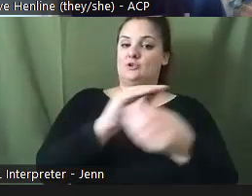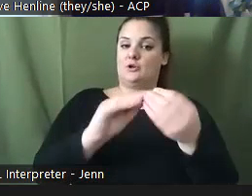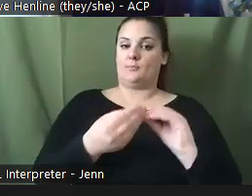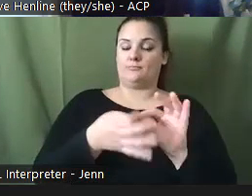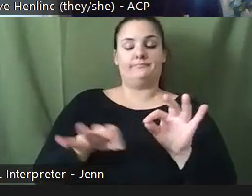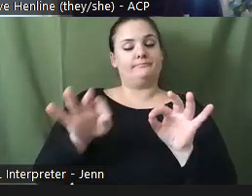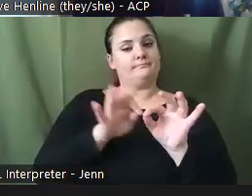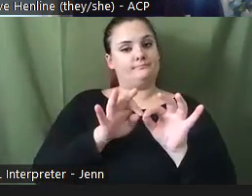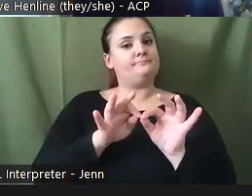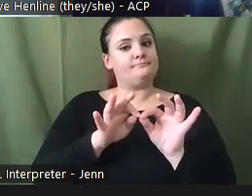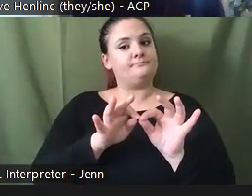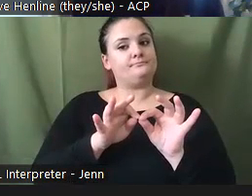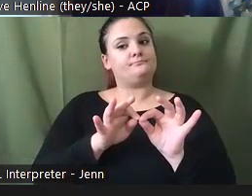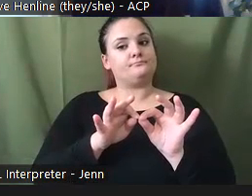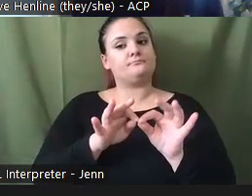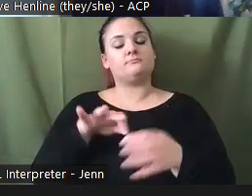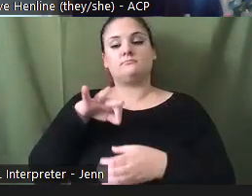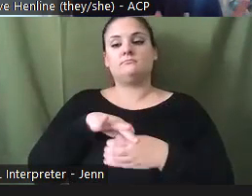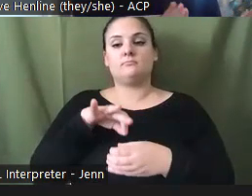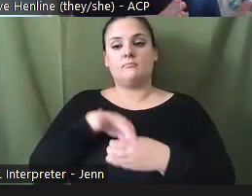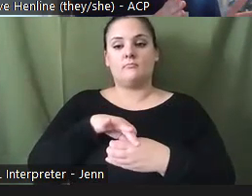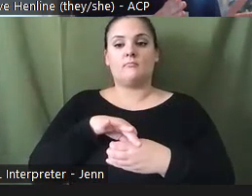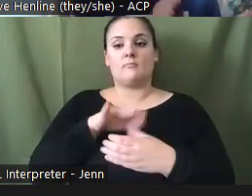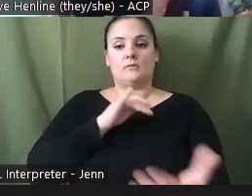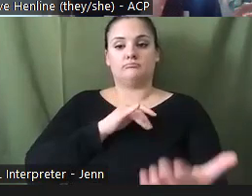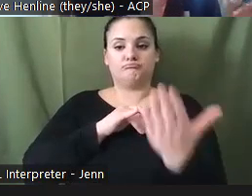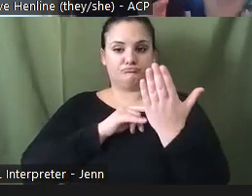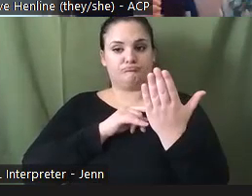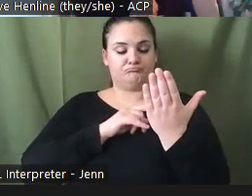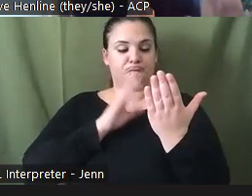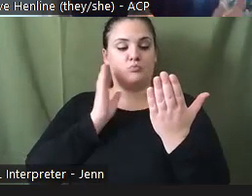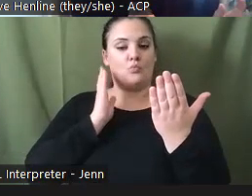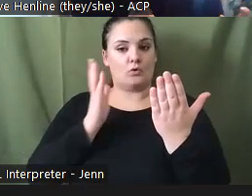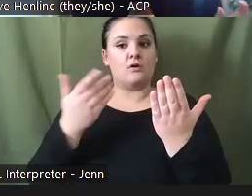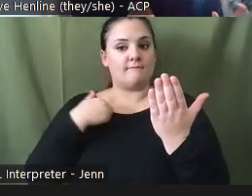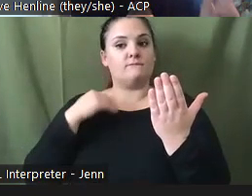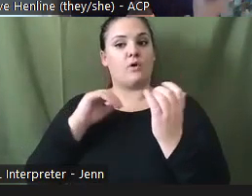The ballot should come in and be signed with the authorization number